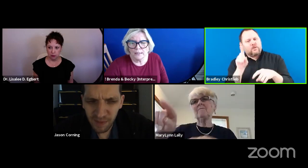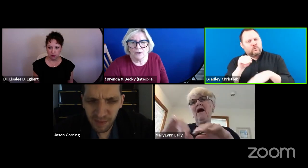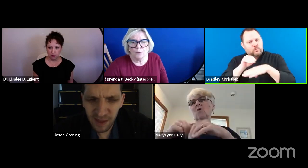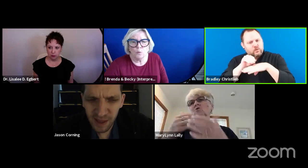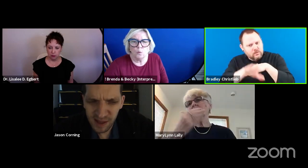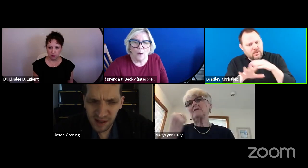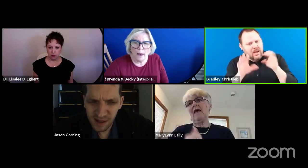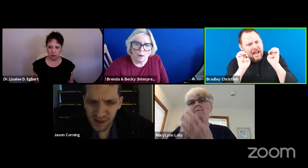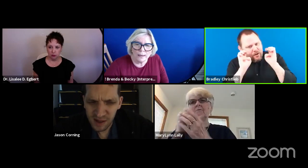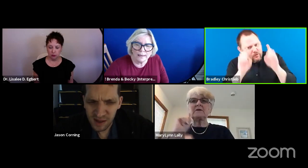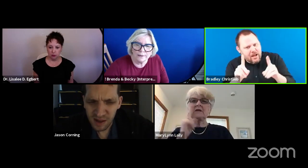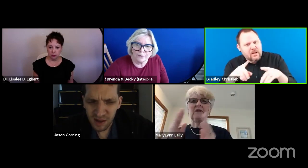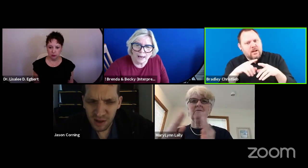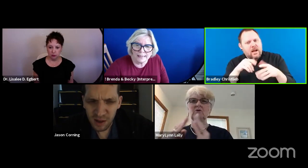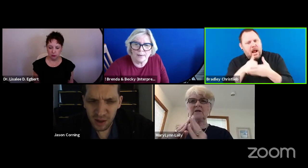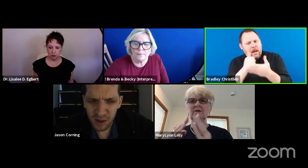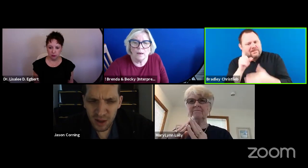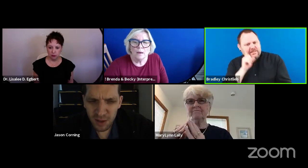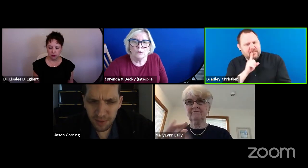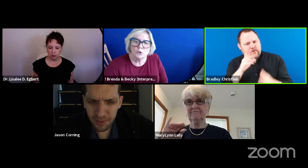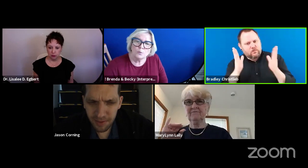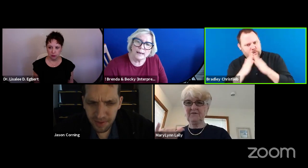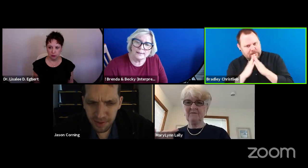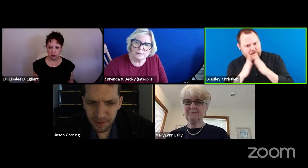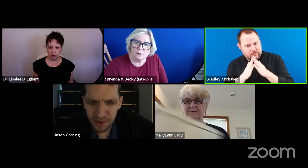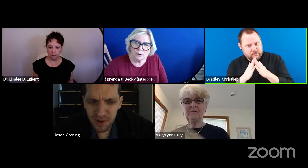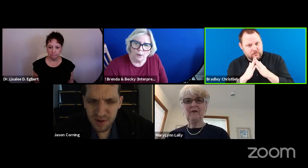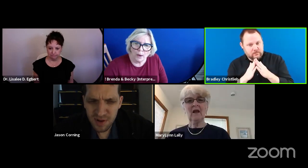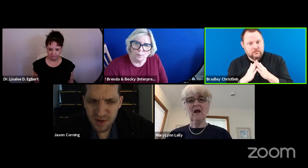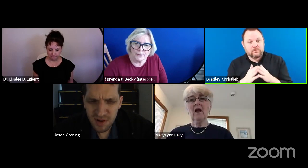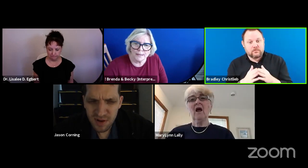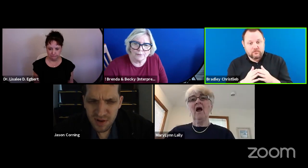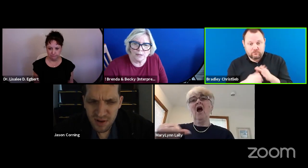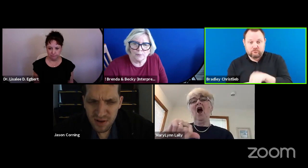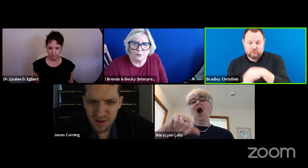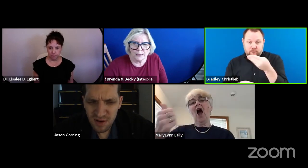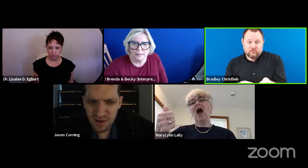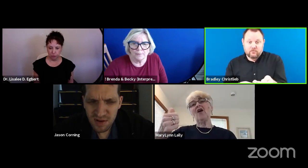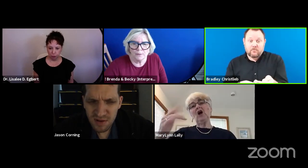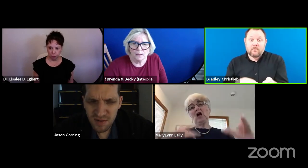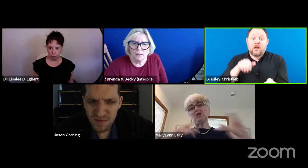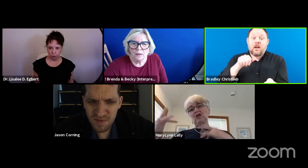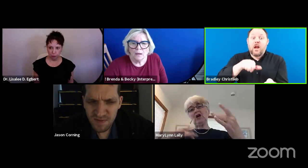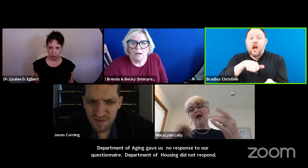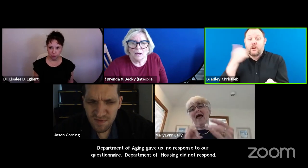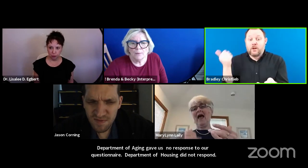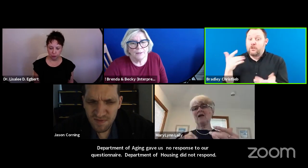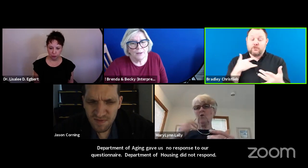of how we can advise them to best help the Deaf community.